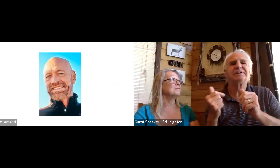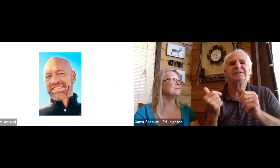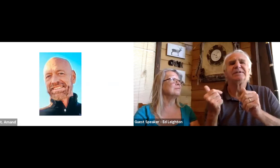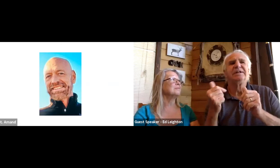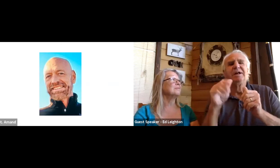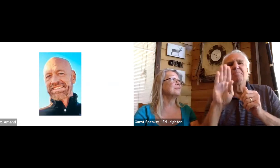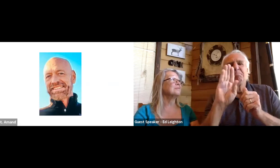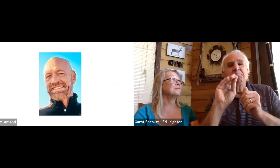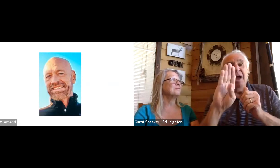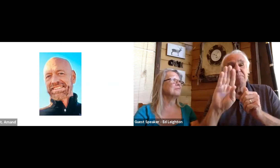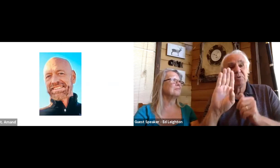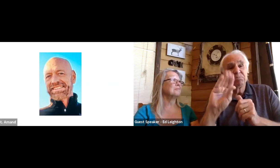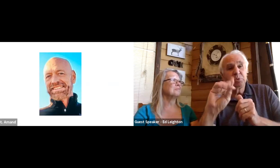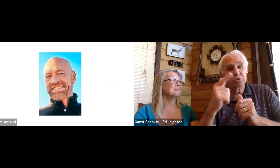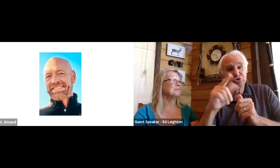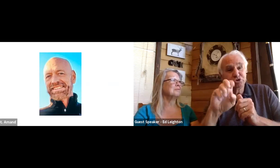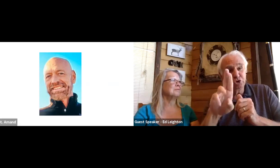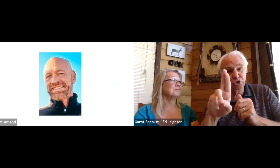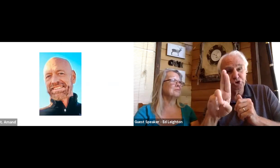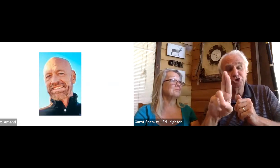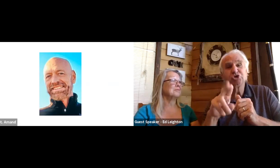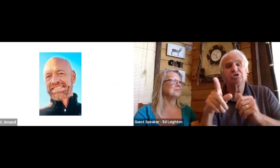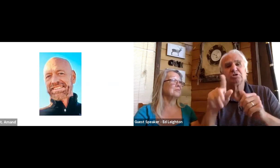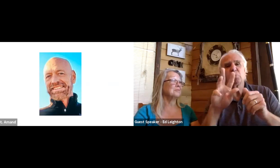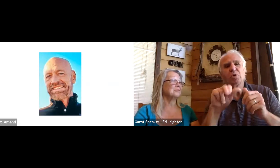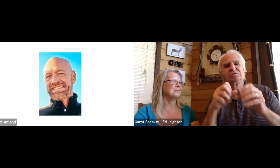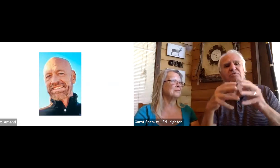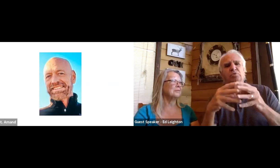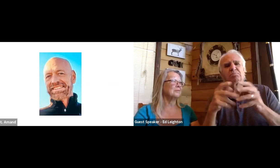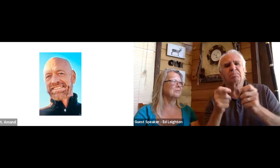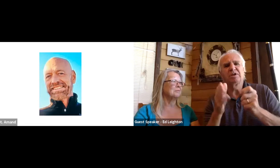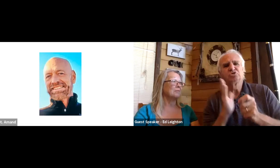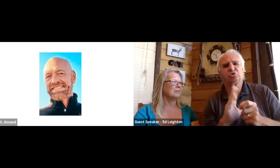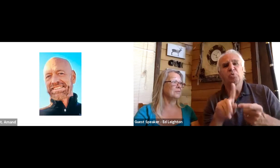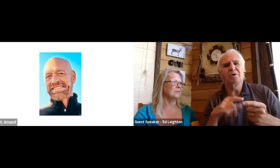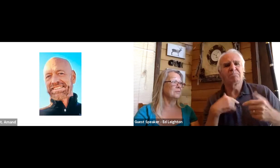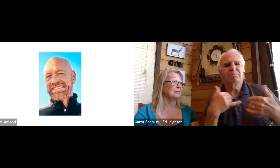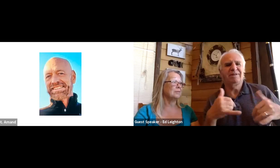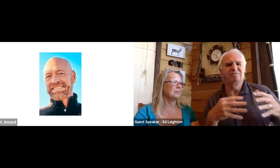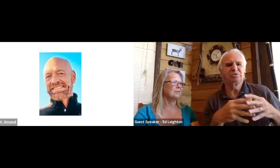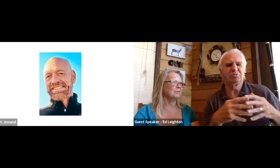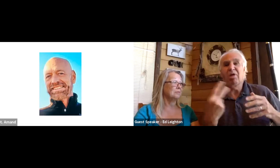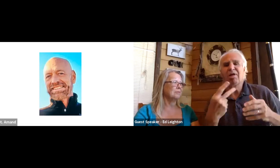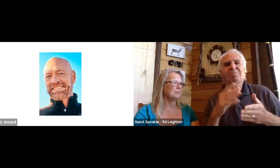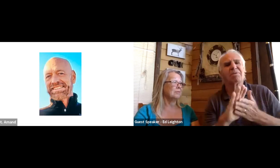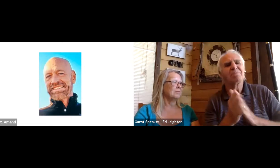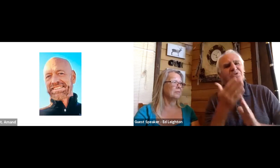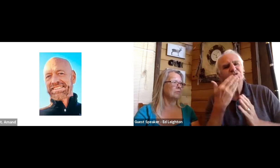to Gallaudet and Jeanine's experience there. Jeanine was a freshman and I was a sophomore, and I